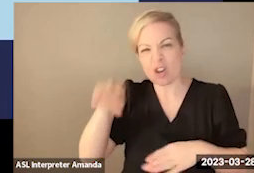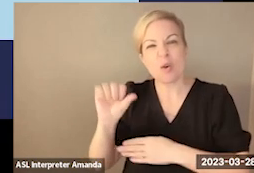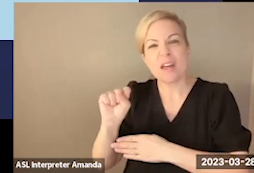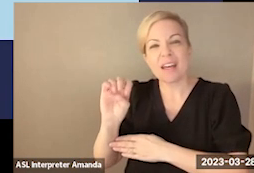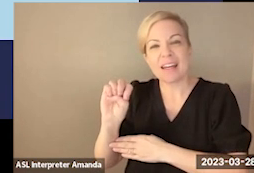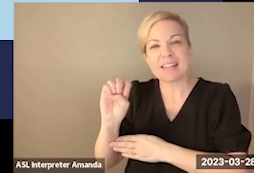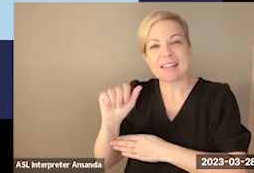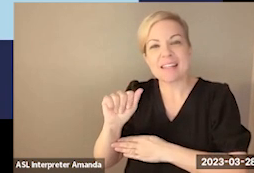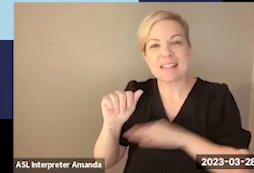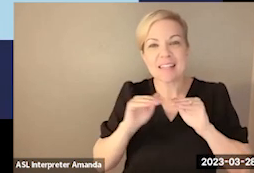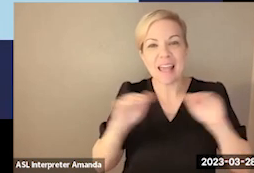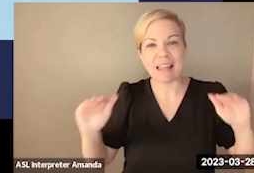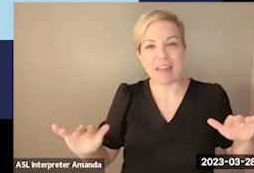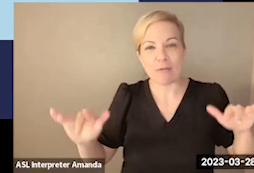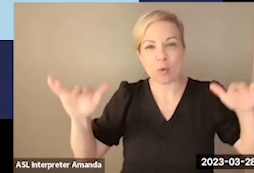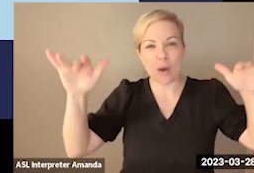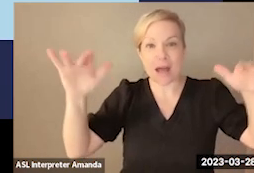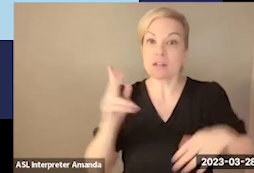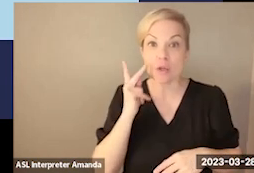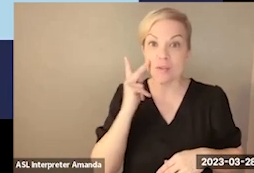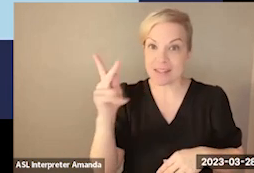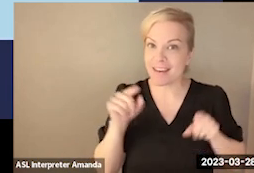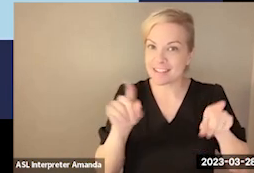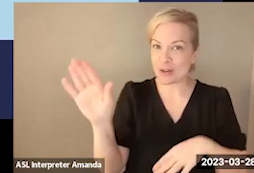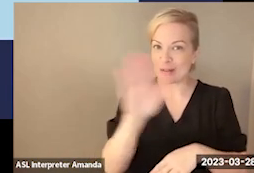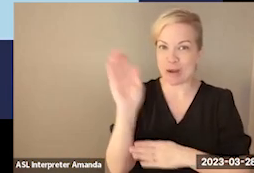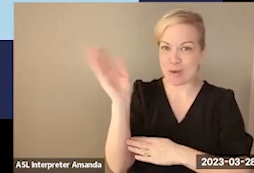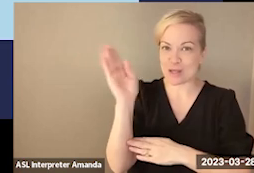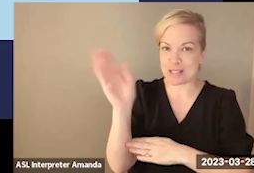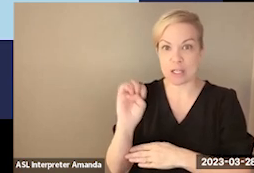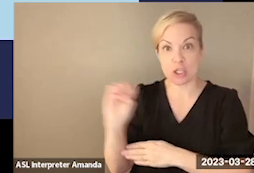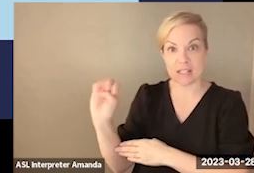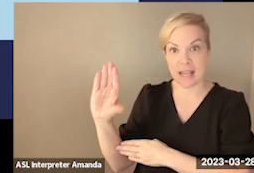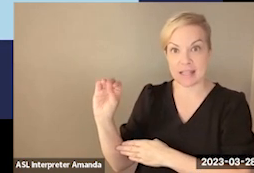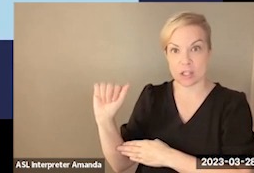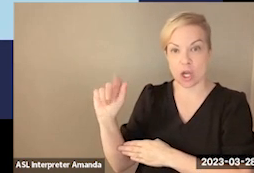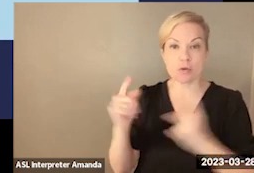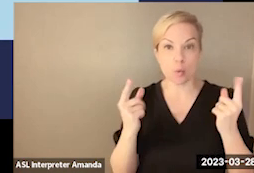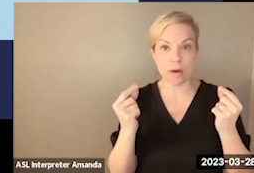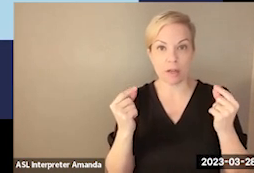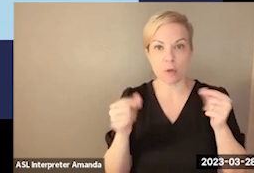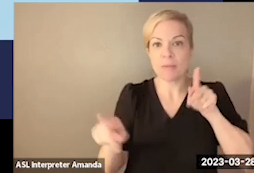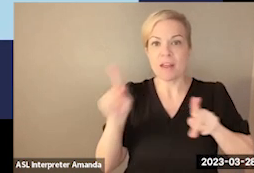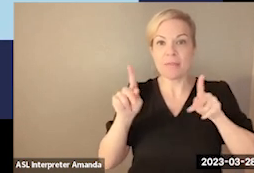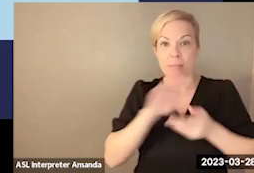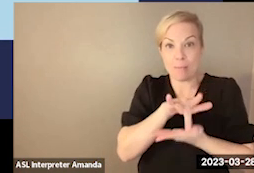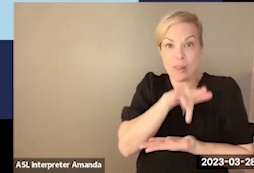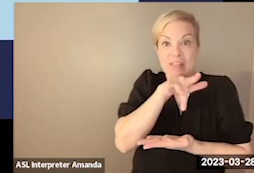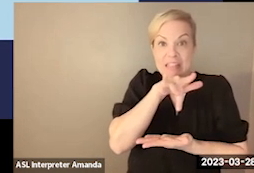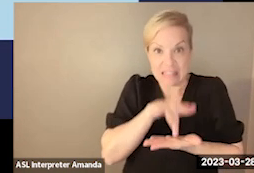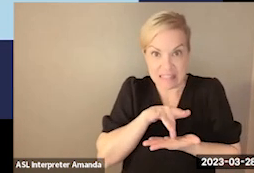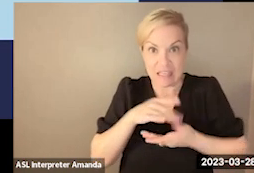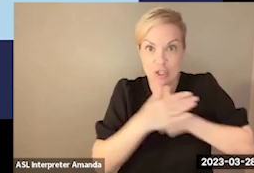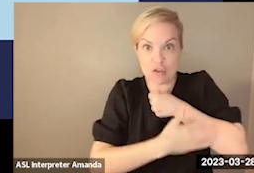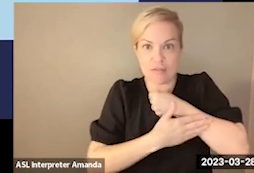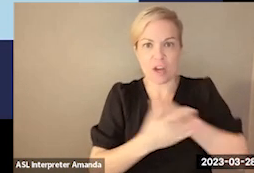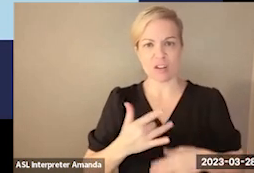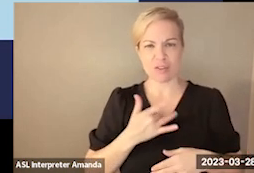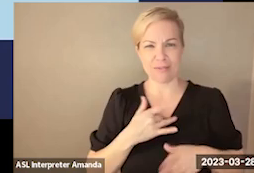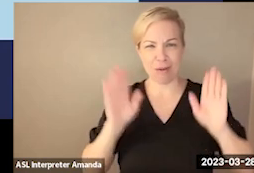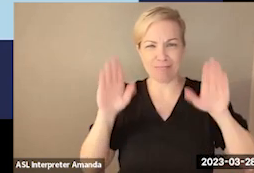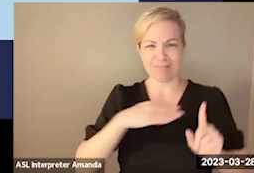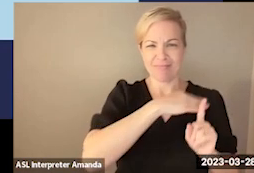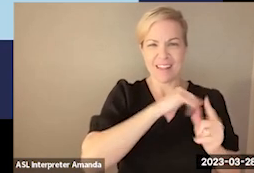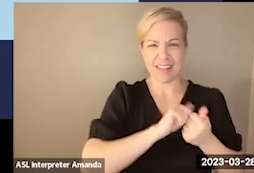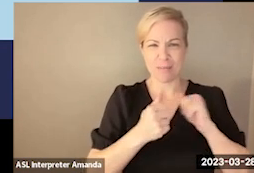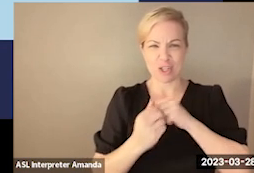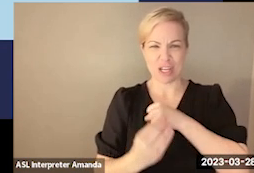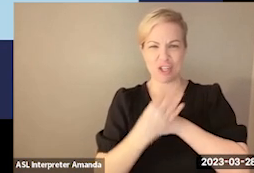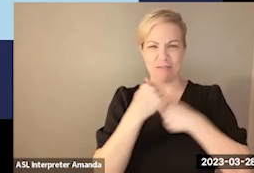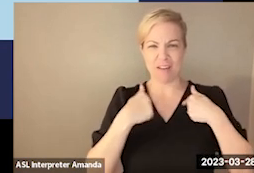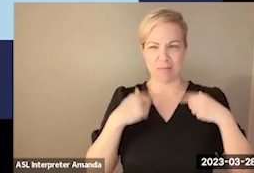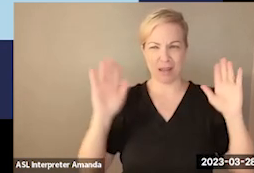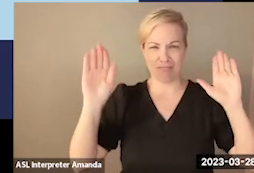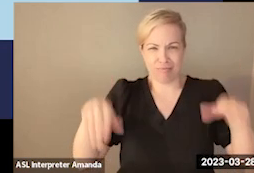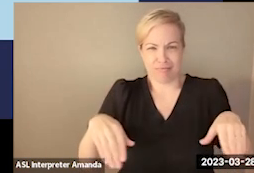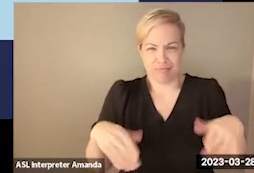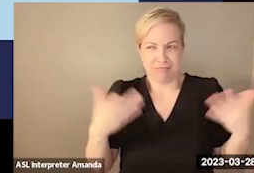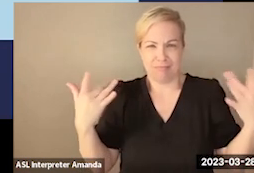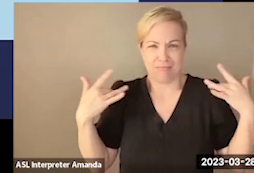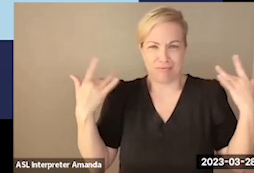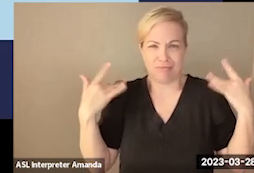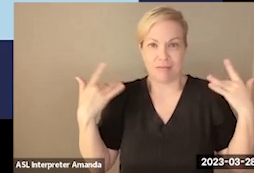Debbie Stine, Science & Technology Policy Academy: and you'll see this always in the presentations, you know, on the east coast. They've made. The people in the center of the country think that climate change is not going to affect them, when nothing could be further from the truth. Because you're going to have